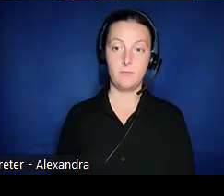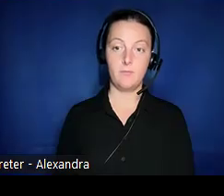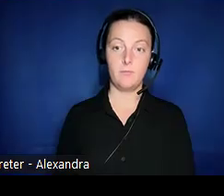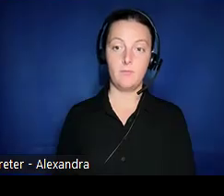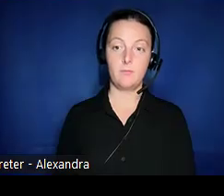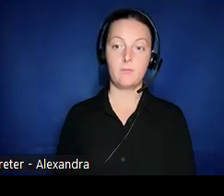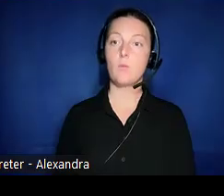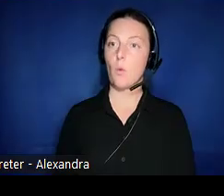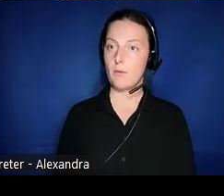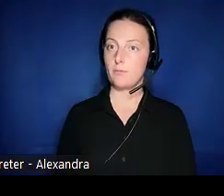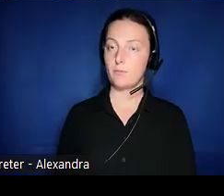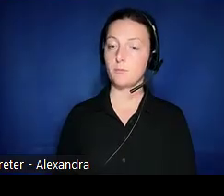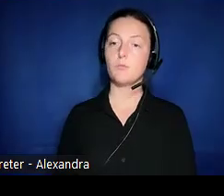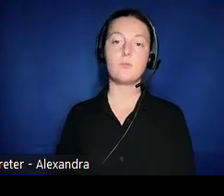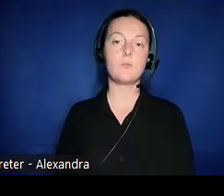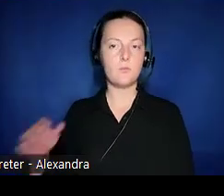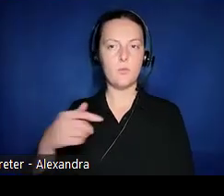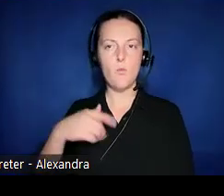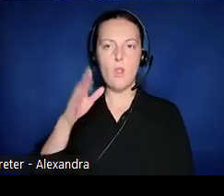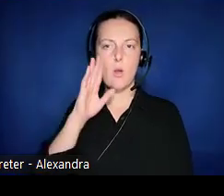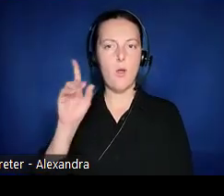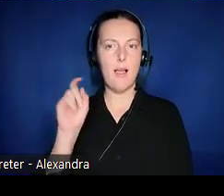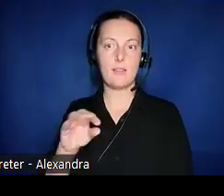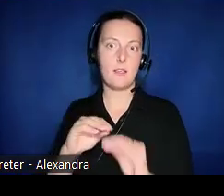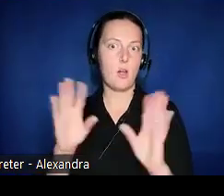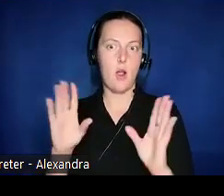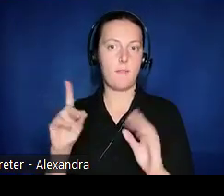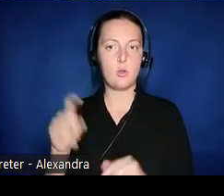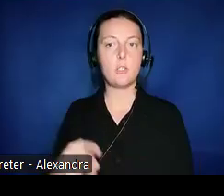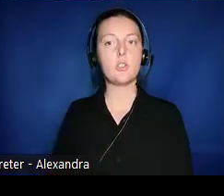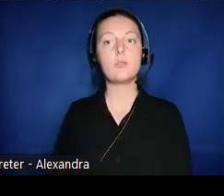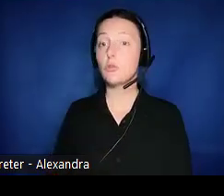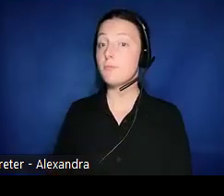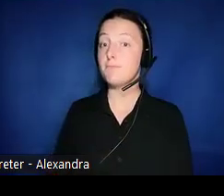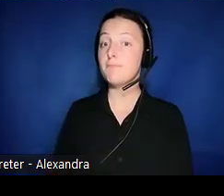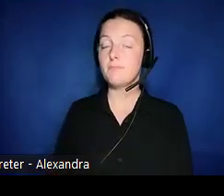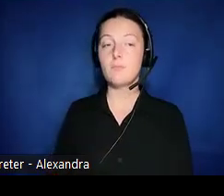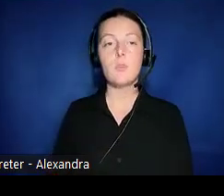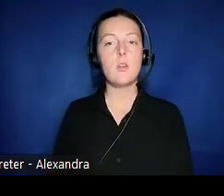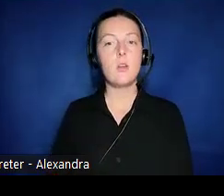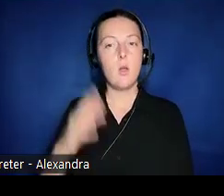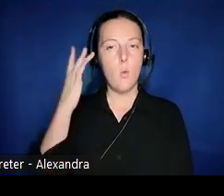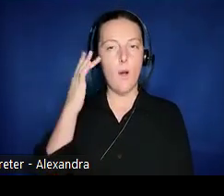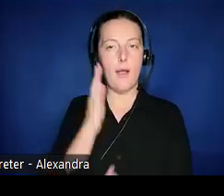Okay. Well, let me ask an obvious question. Sure. Why did the mean get more popular than something